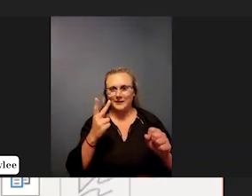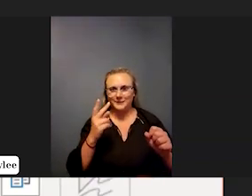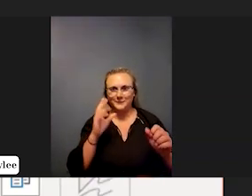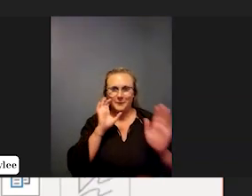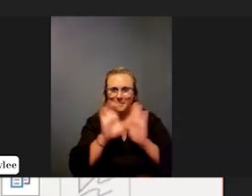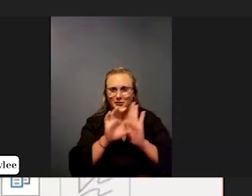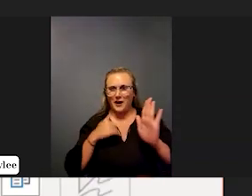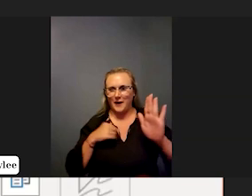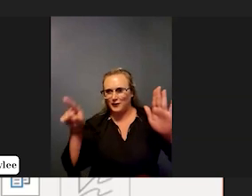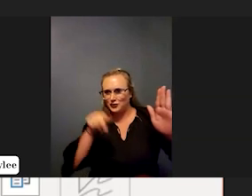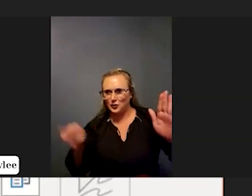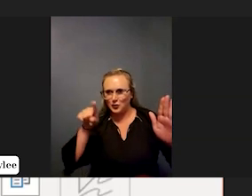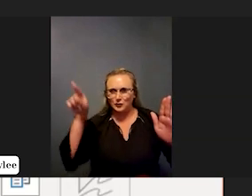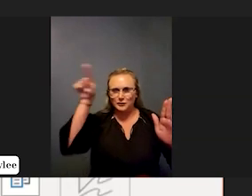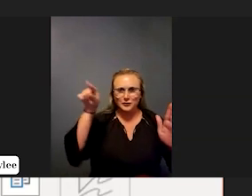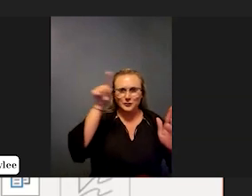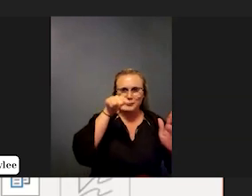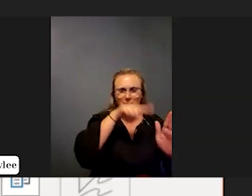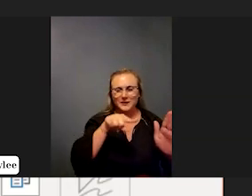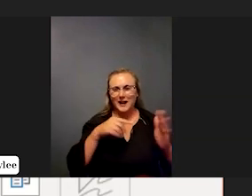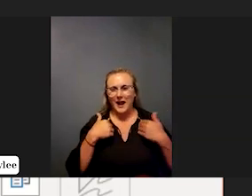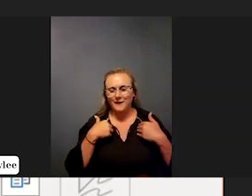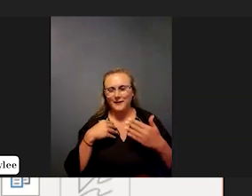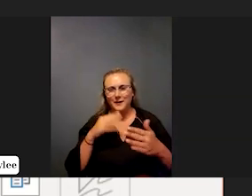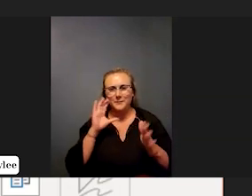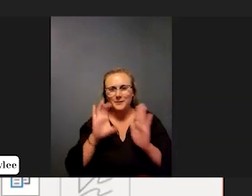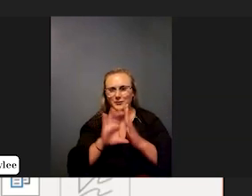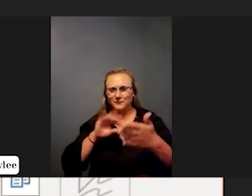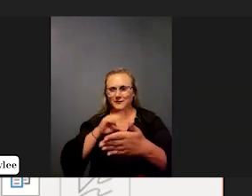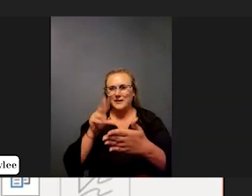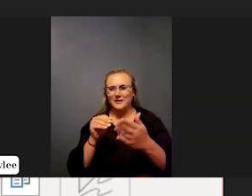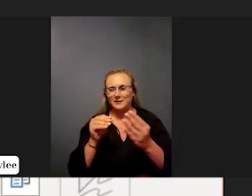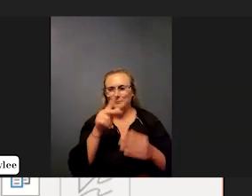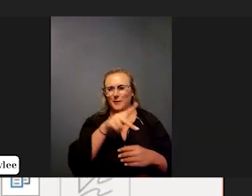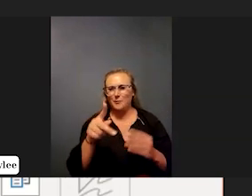Uh, it's a lot more. I have a screen image of it. It's a lot more complex, actually, in PowerPoint.